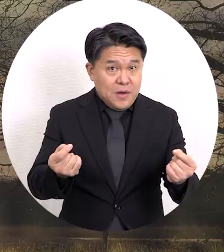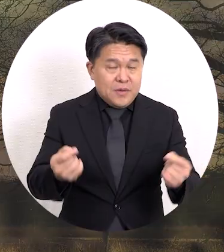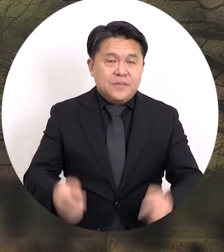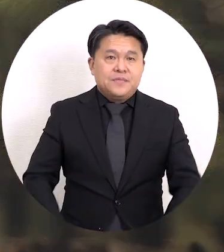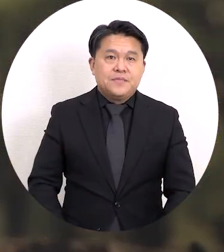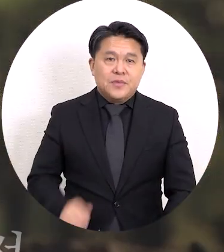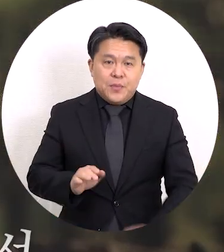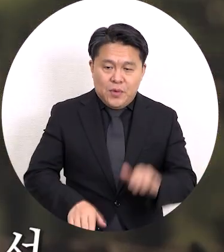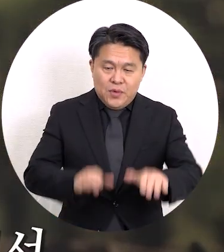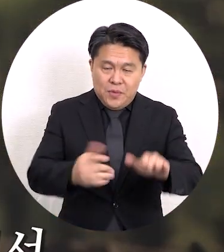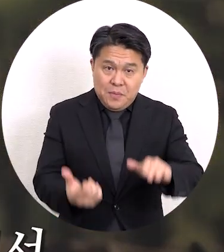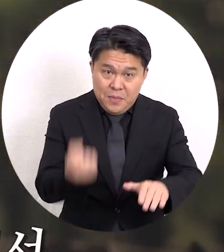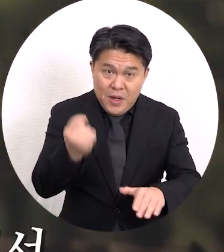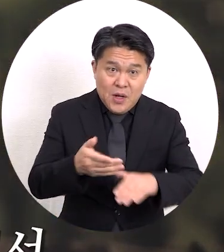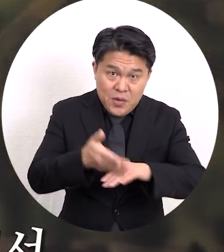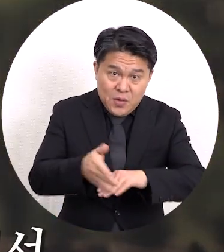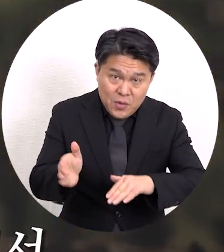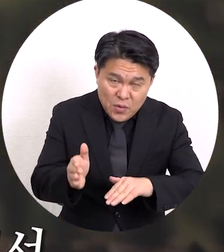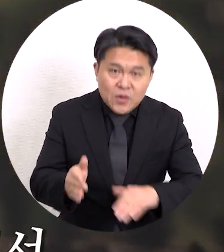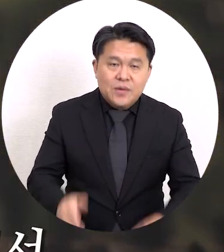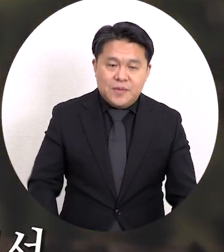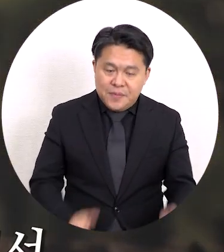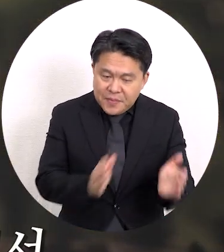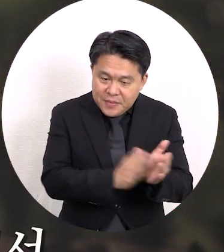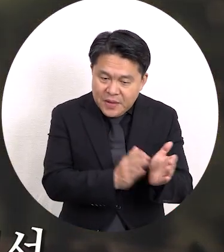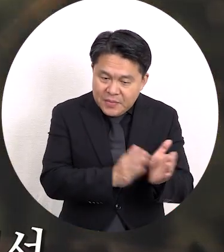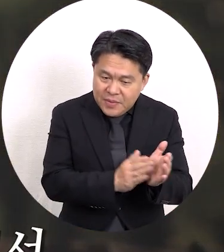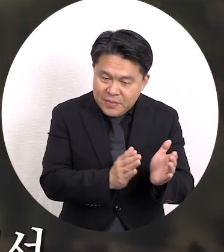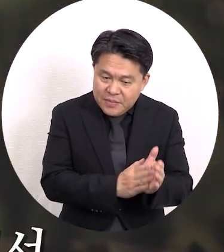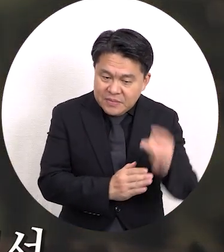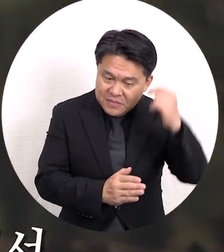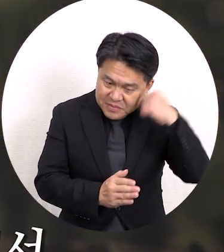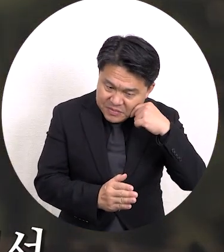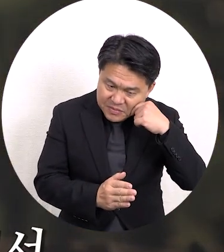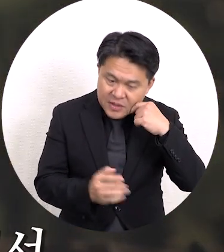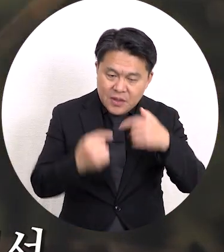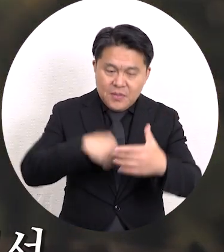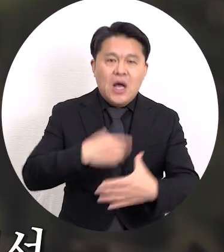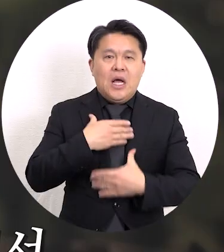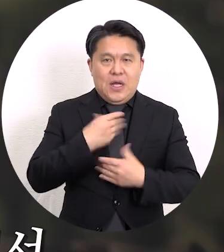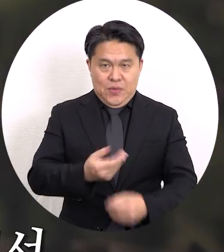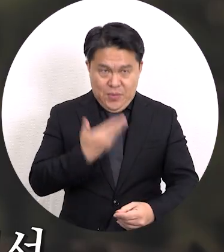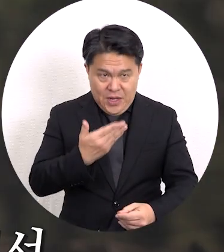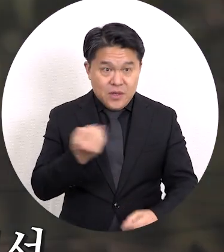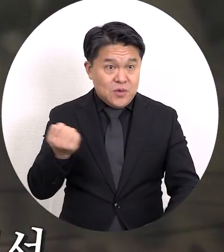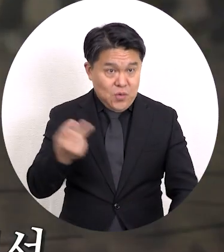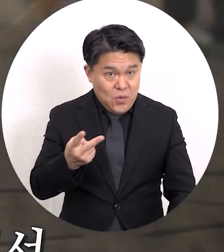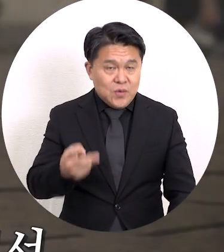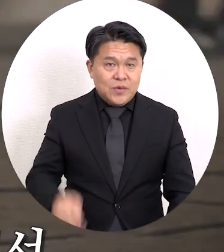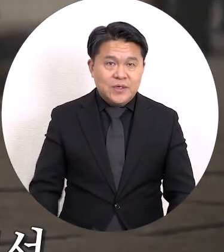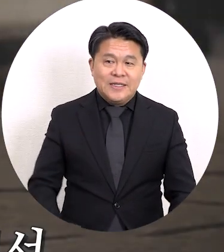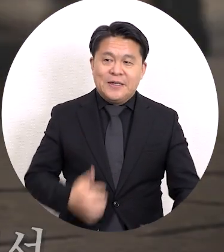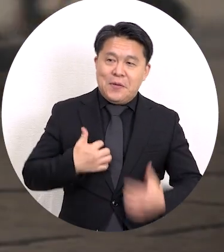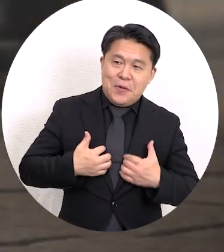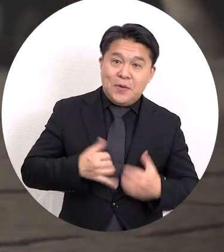The speed of walking may have contributed to a sense of stability and pleasure when it was eventually tied to rhythm and beat